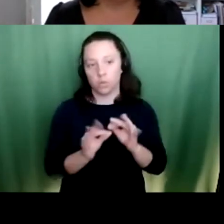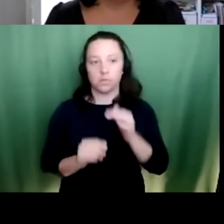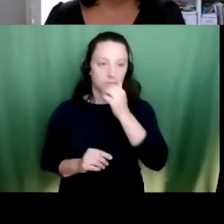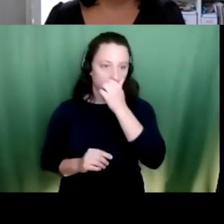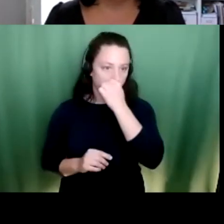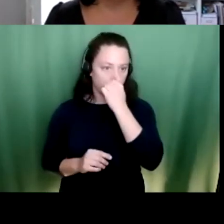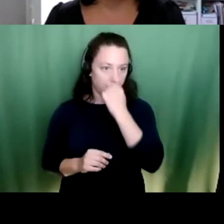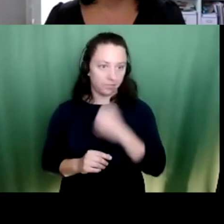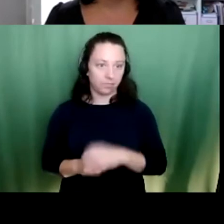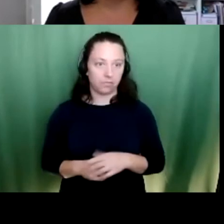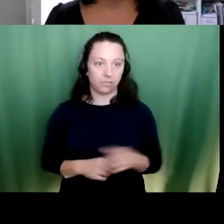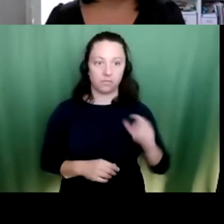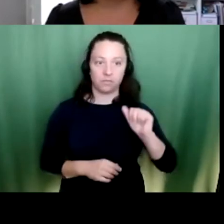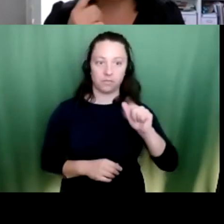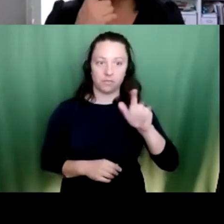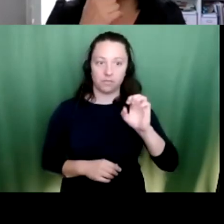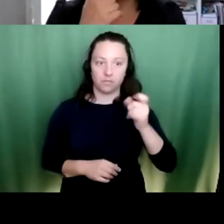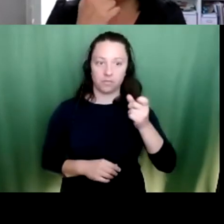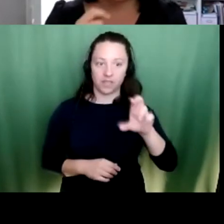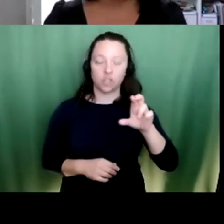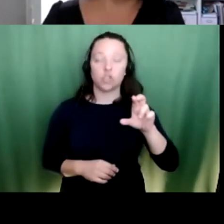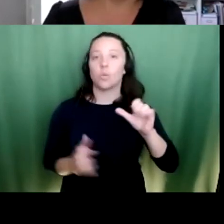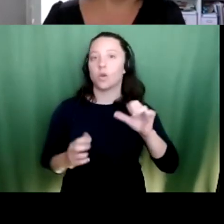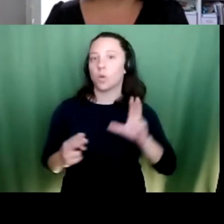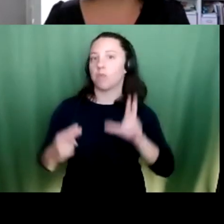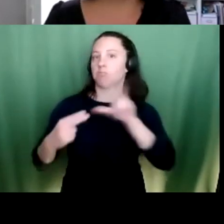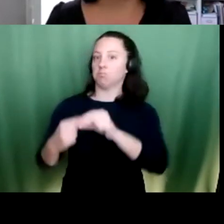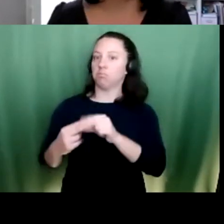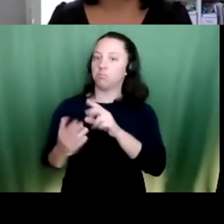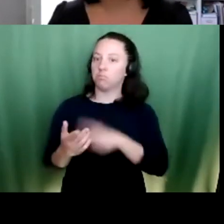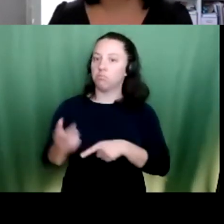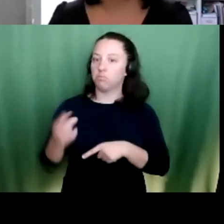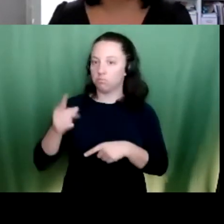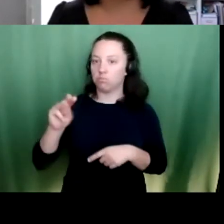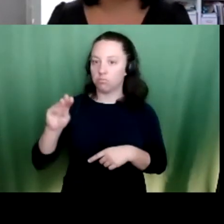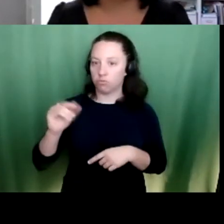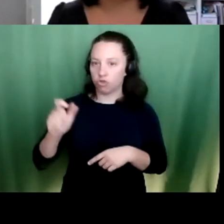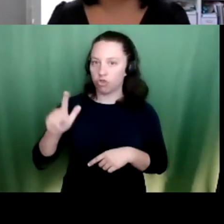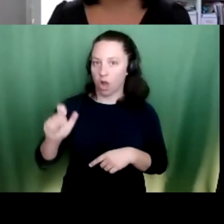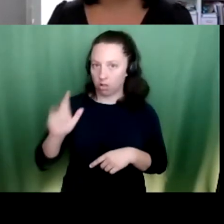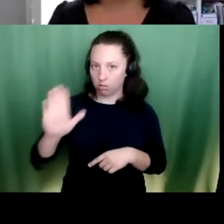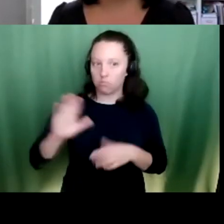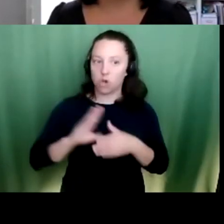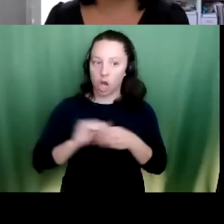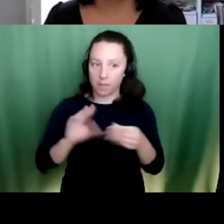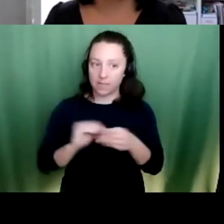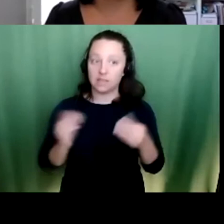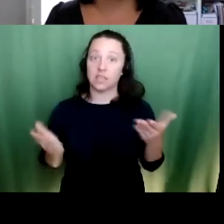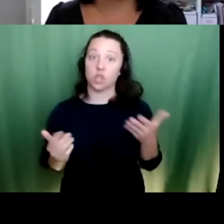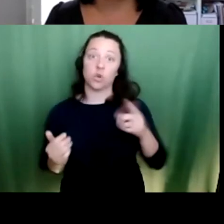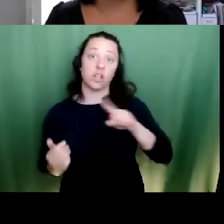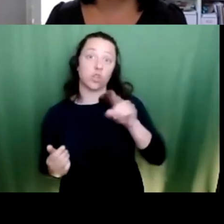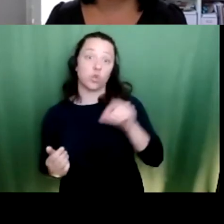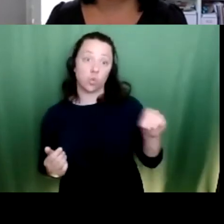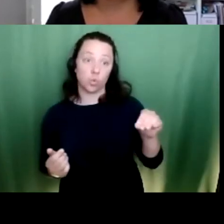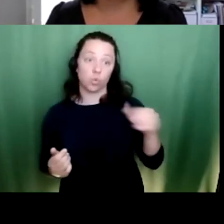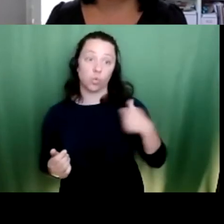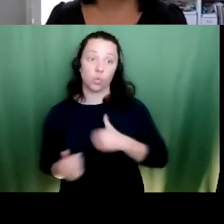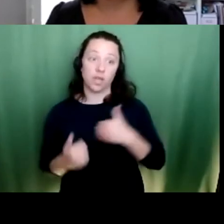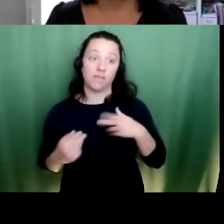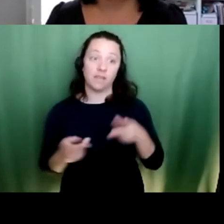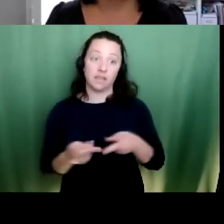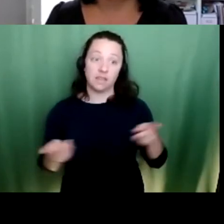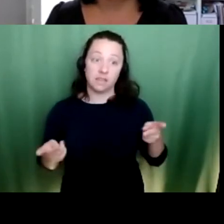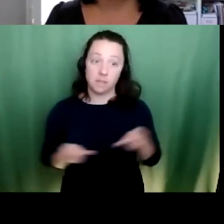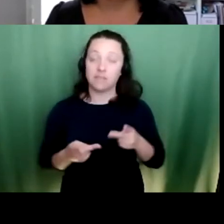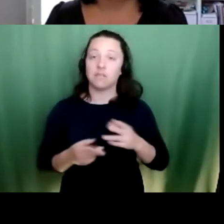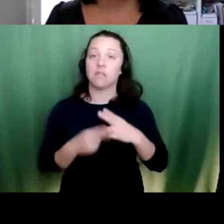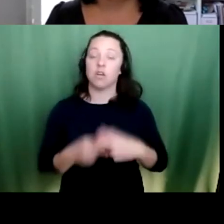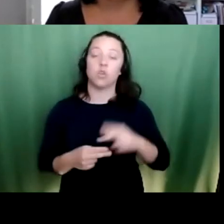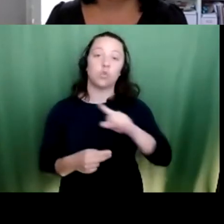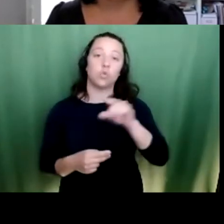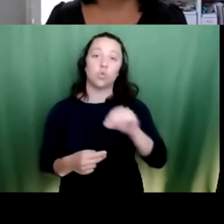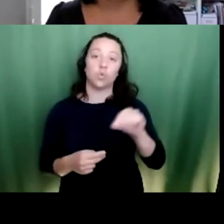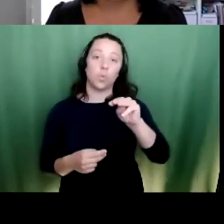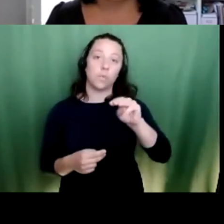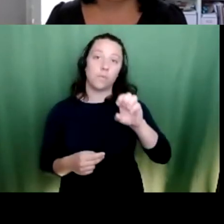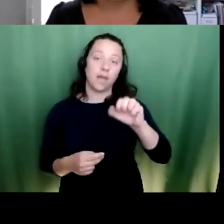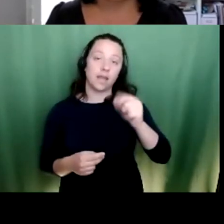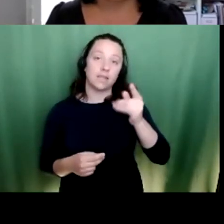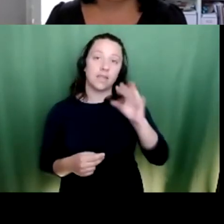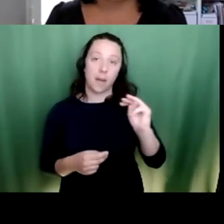I have a piggyback on Michelle's comments. With zoo space, zoo museum, we have opportunities to